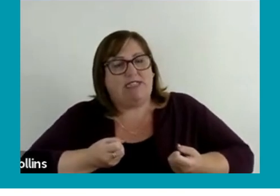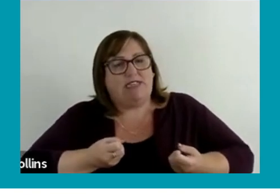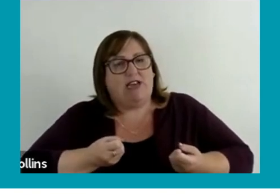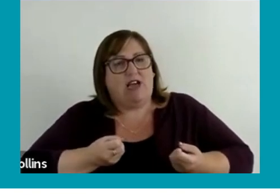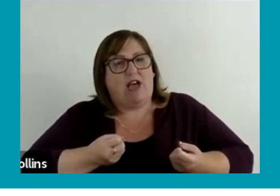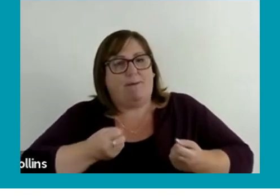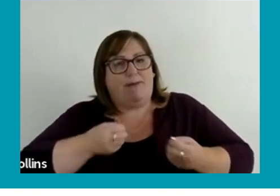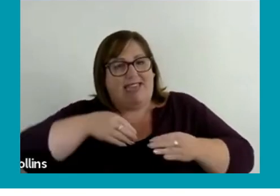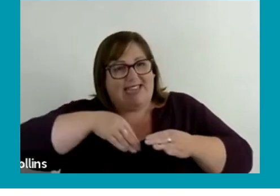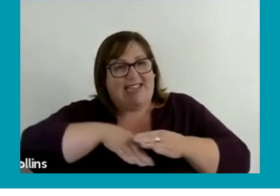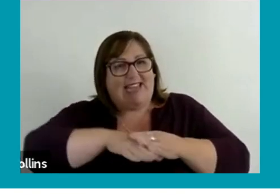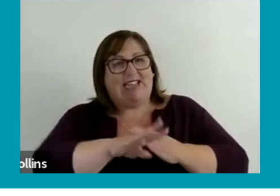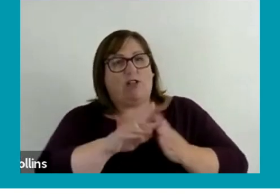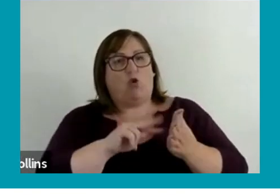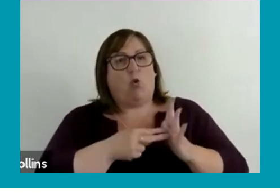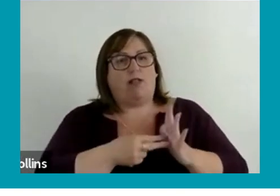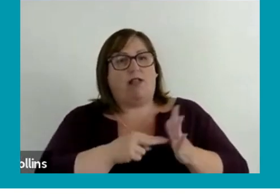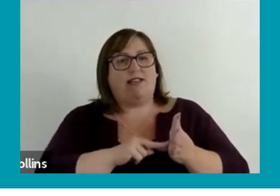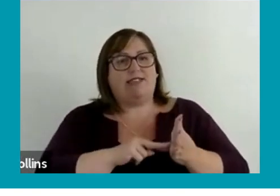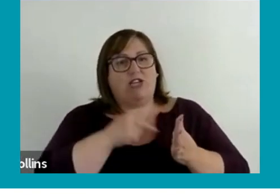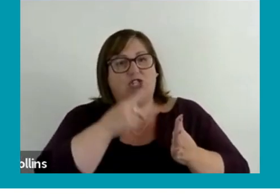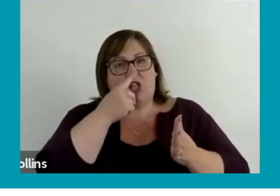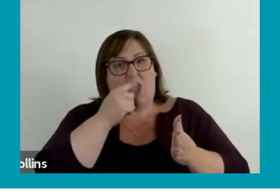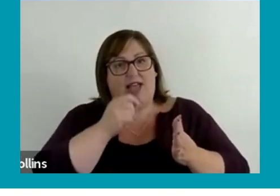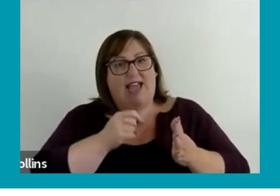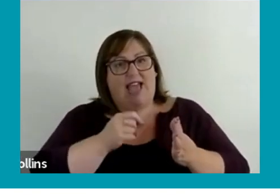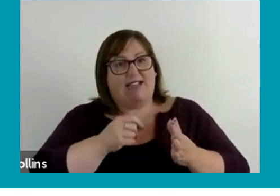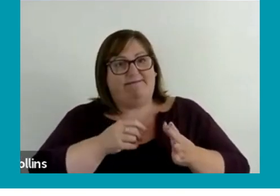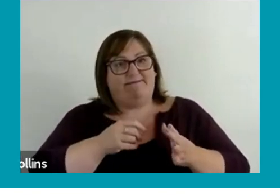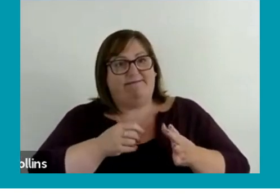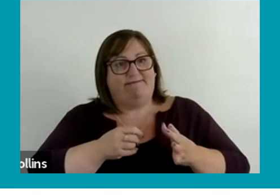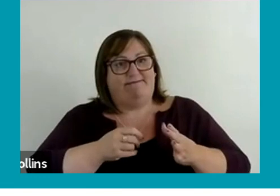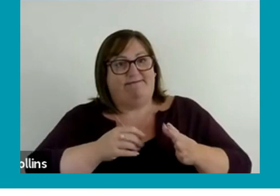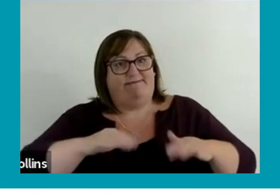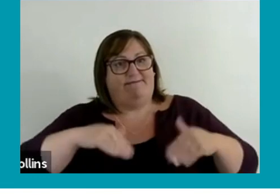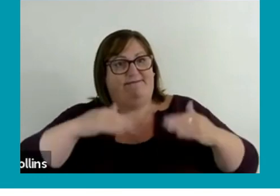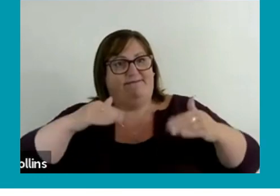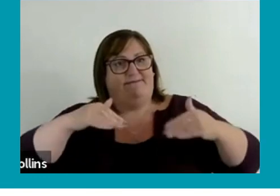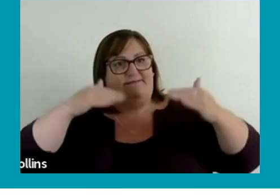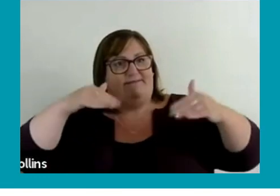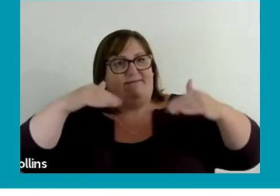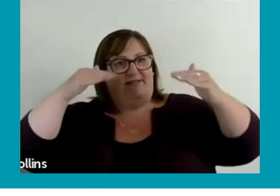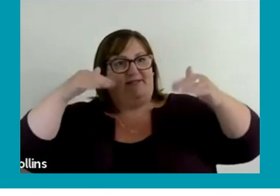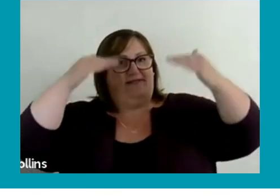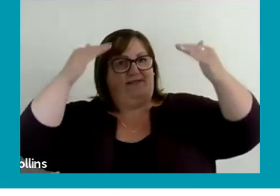but then i've used the vocational learning subsidy so um i know that laura mentioned the